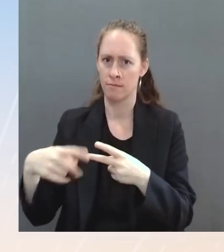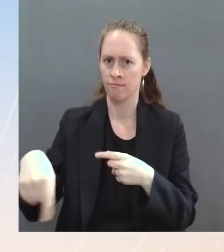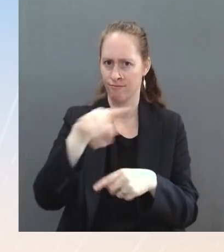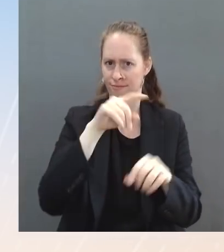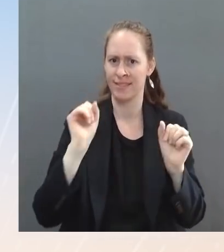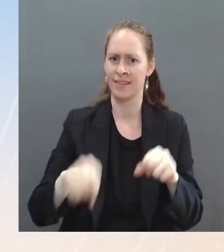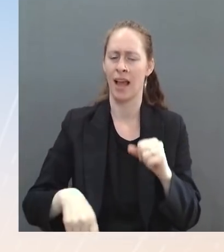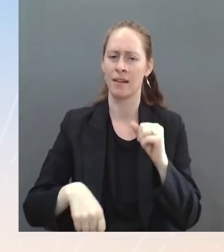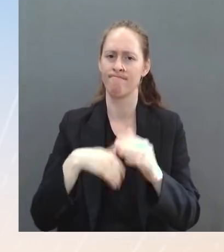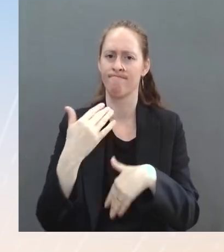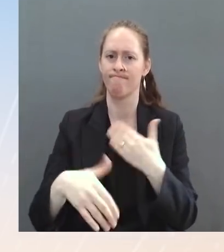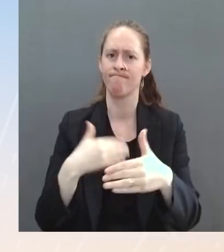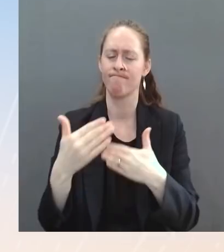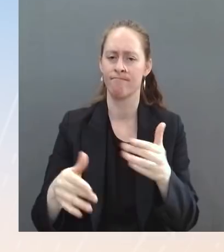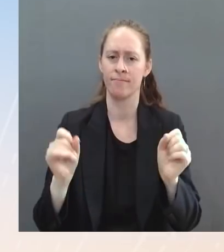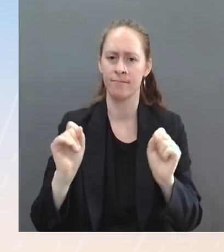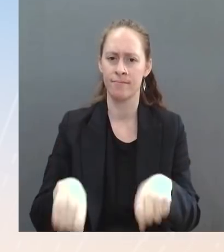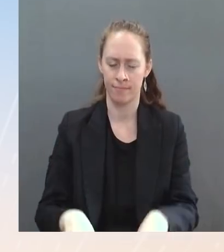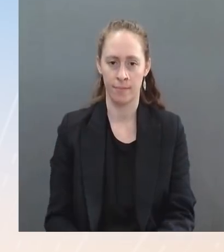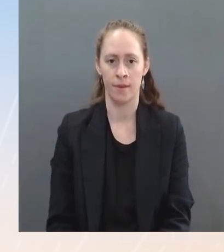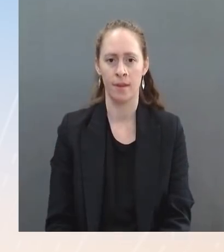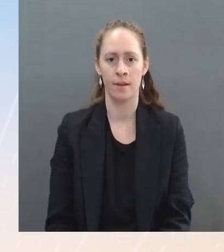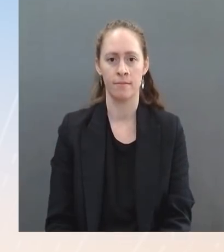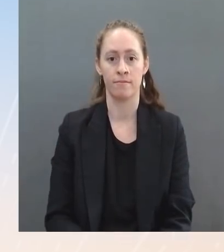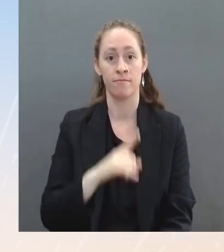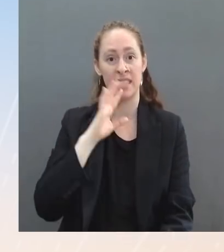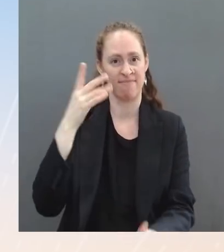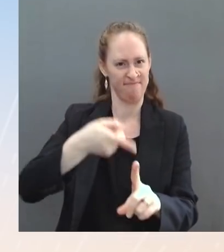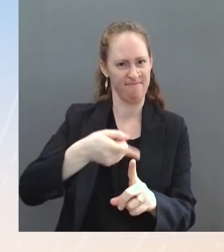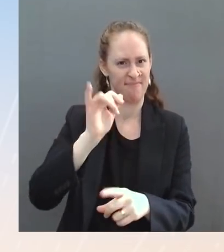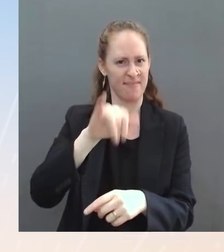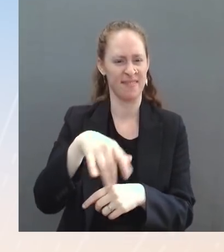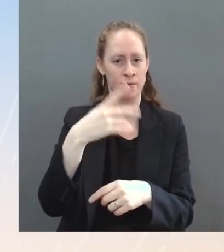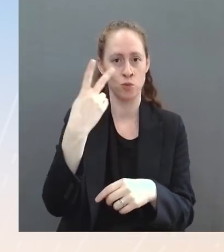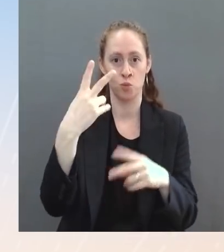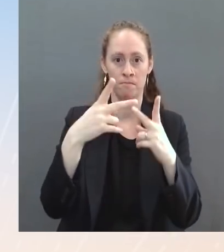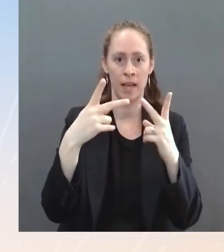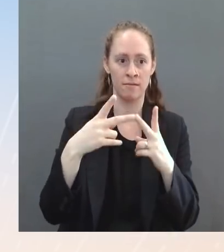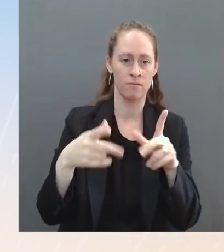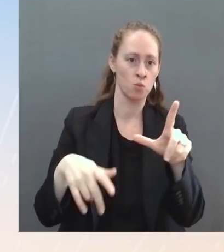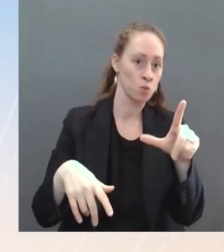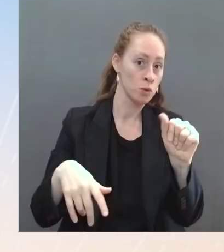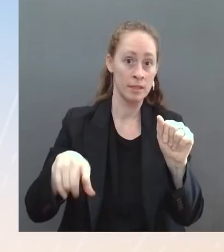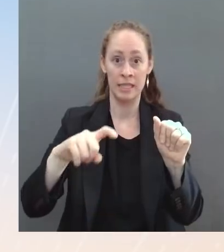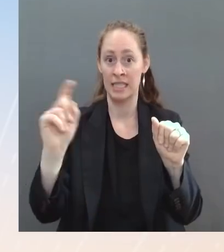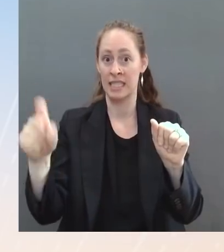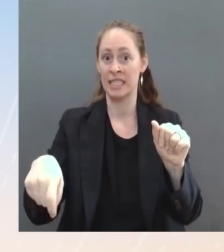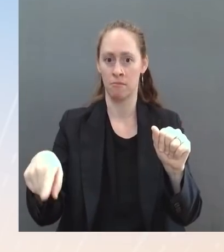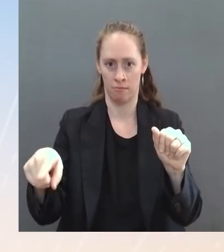If you look at the actual operational capacity across all four of them, it is actually up to 4 million barrels